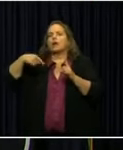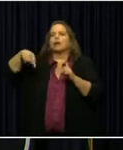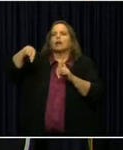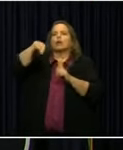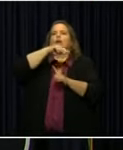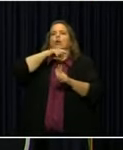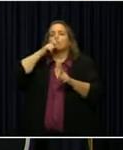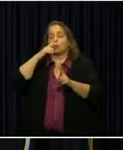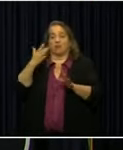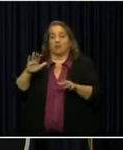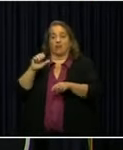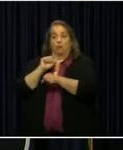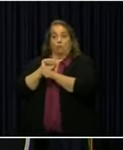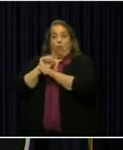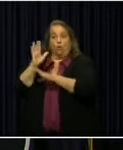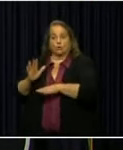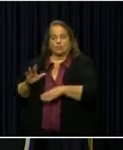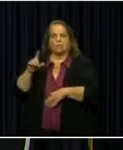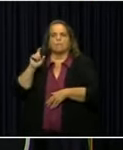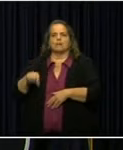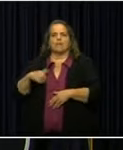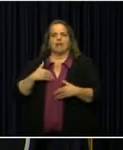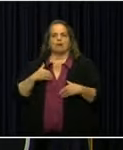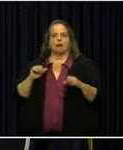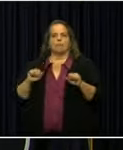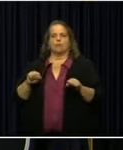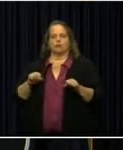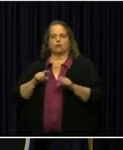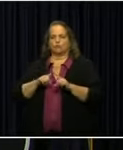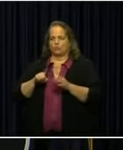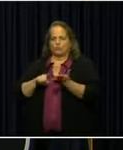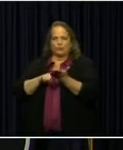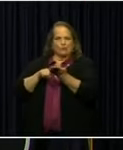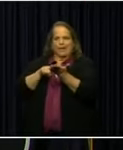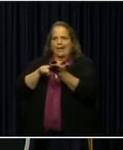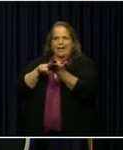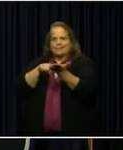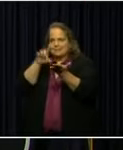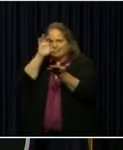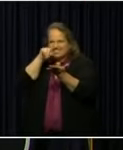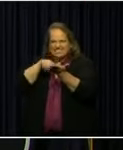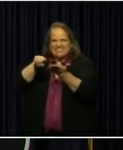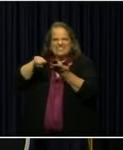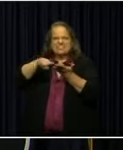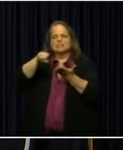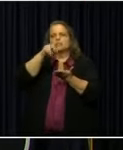SO AGAIN, THIS IS WHITE HOUSE'S GUIDANCE AS YOU REOPEN THE ECONOMY, WHICH I THINK IS IMPORTANT BECAUSE WE AGREE WITH